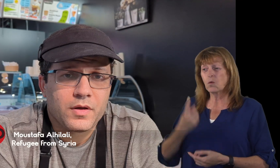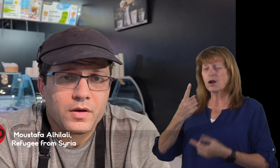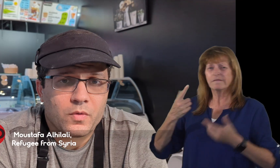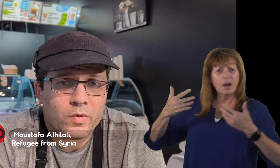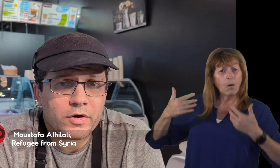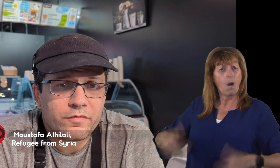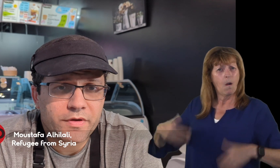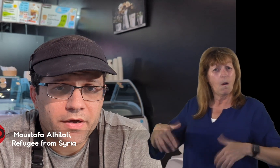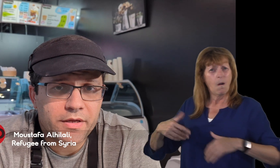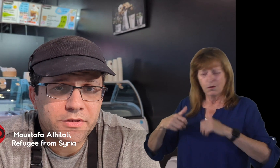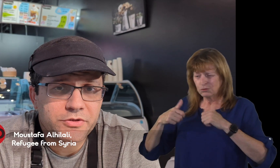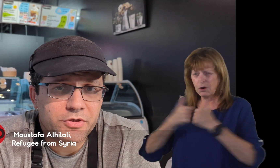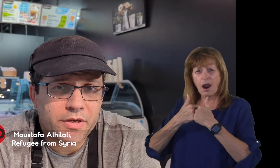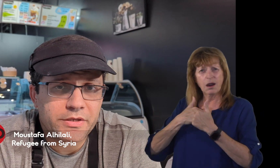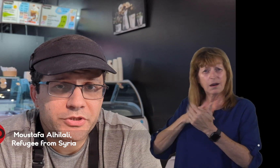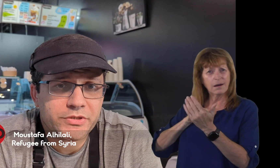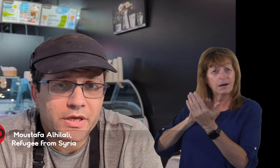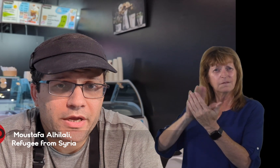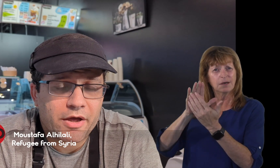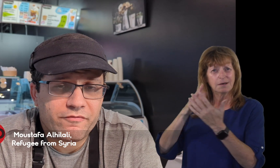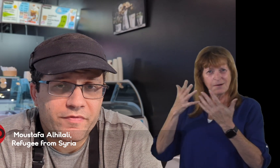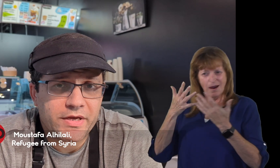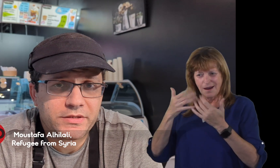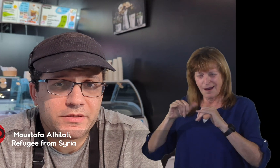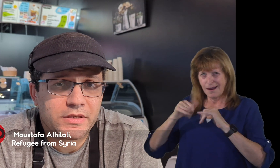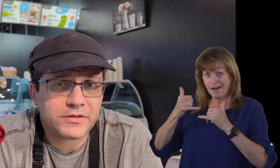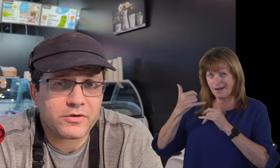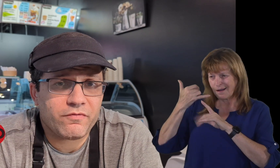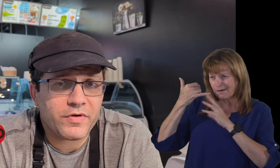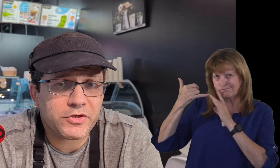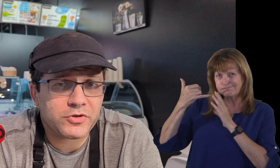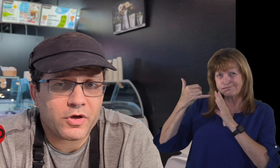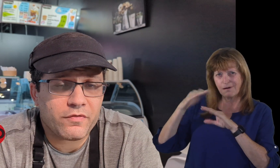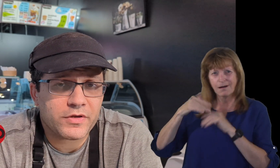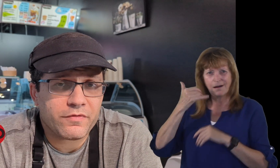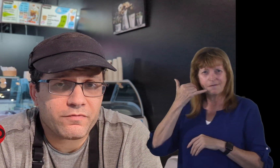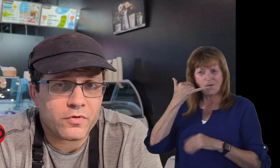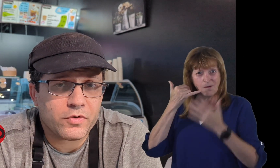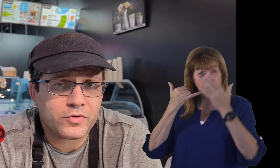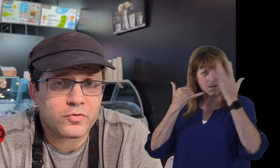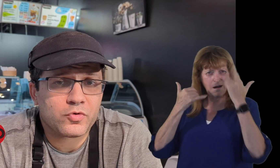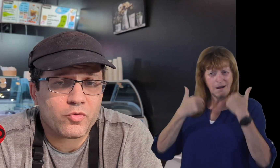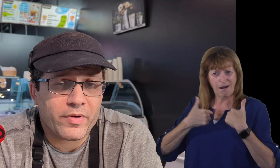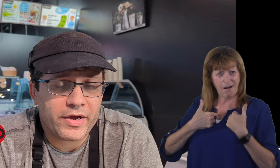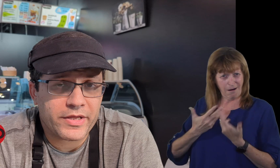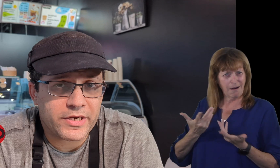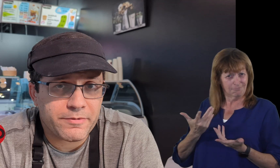One of the greatest challenges I've faced is conversing over the phone due